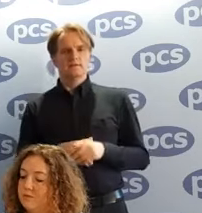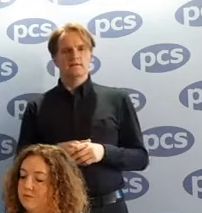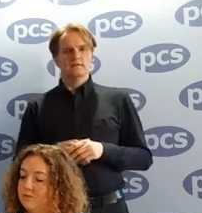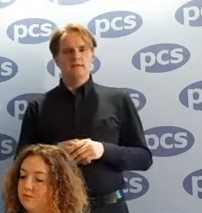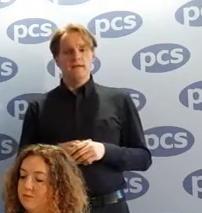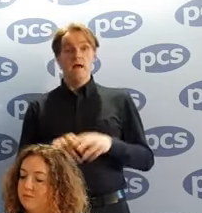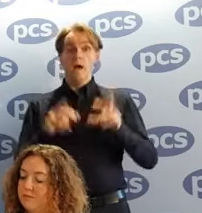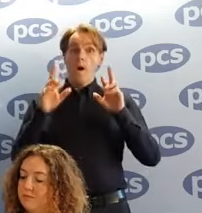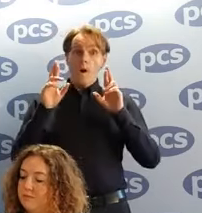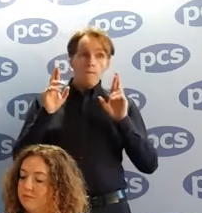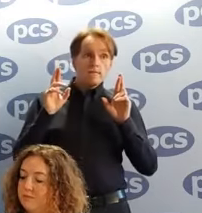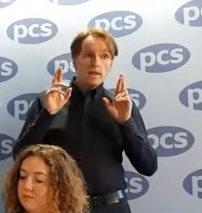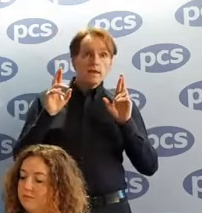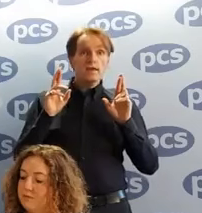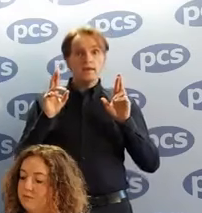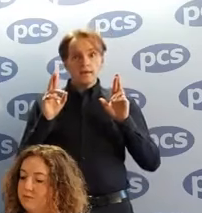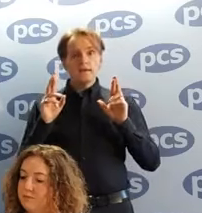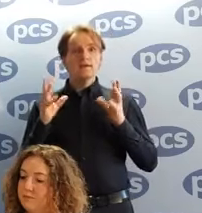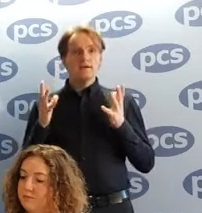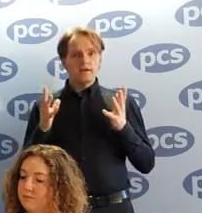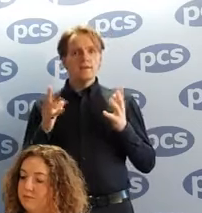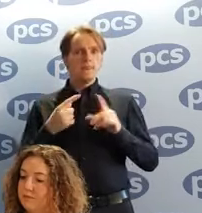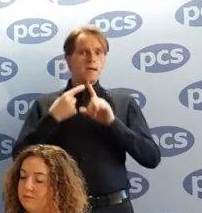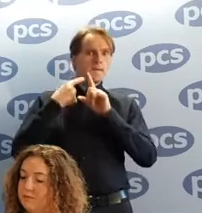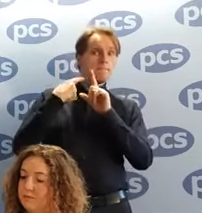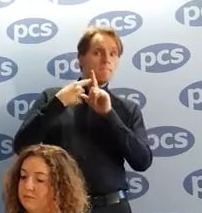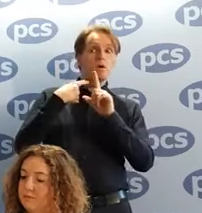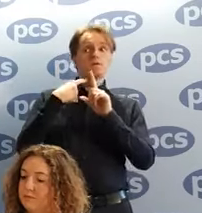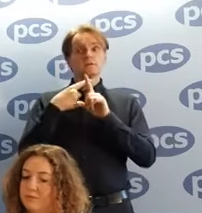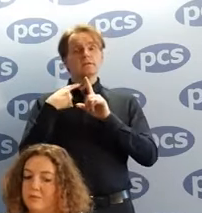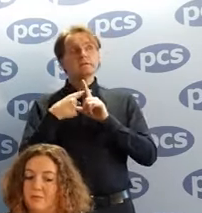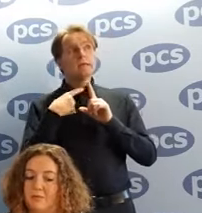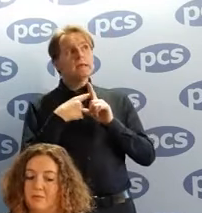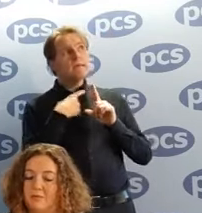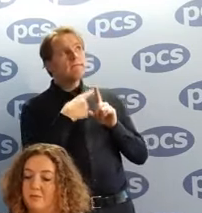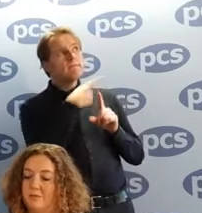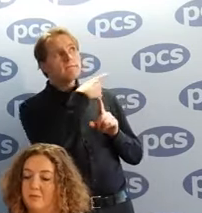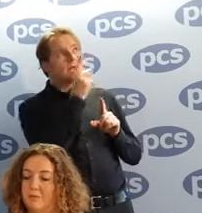unless we get positive signs from the government if our conference votes to